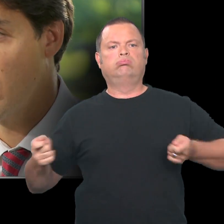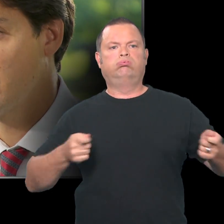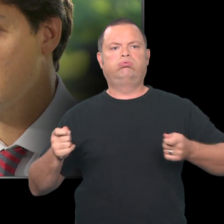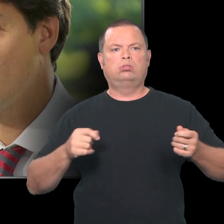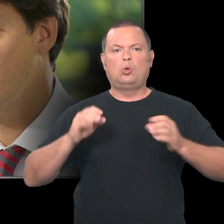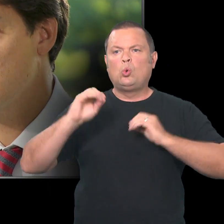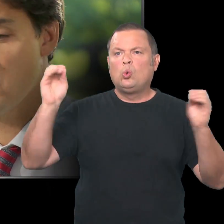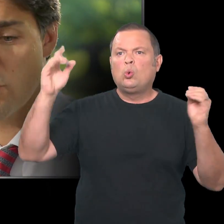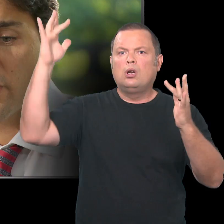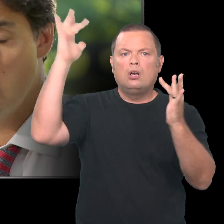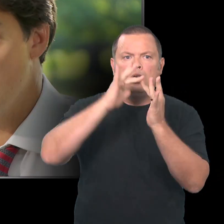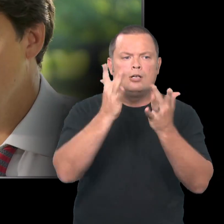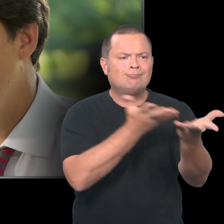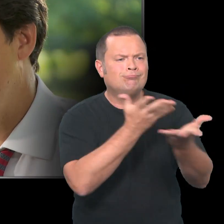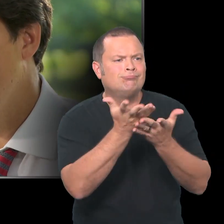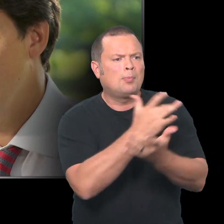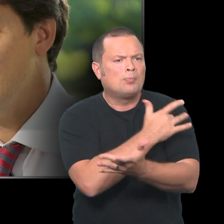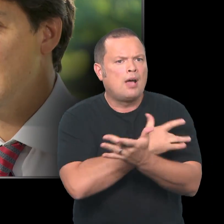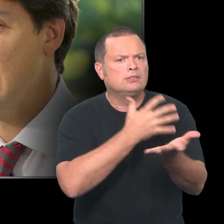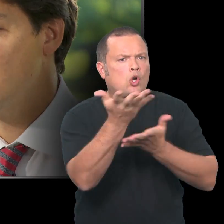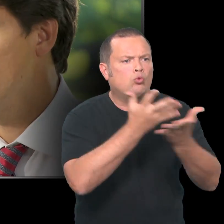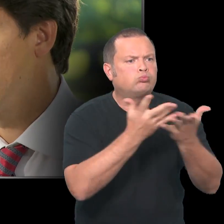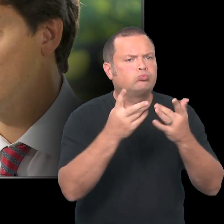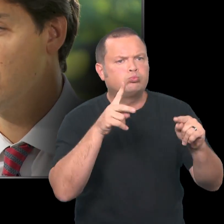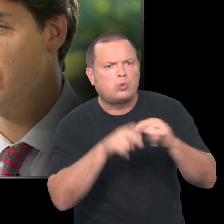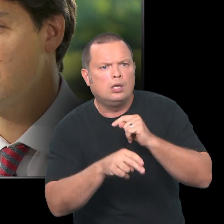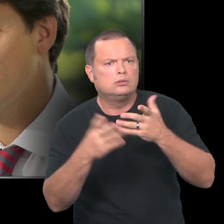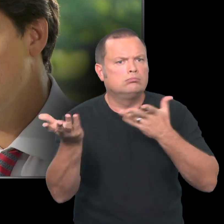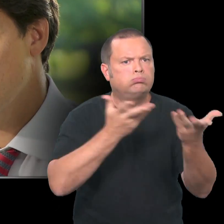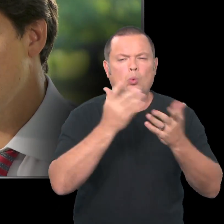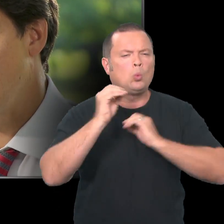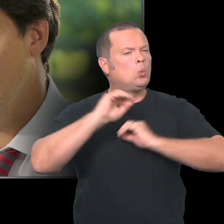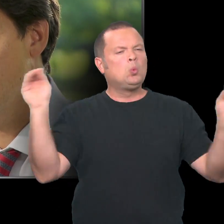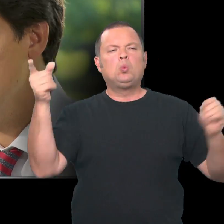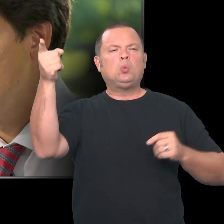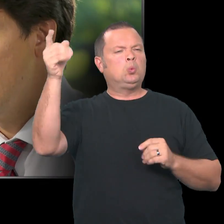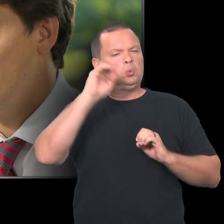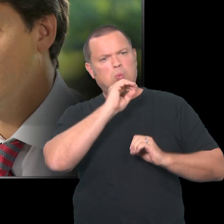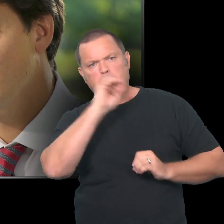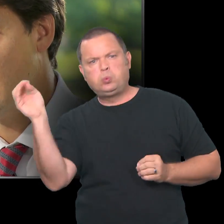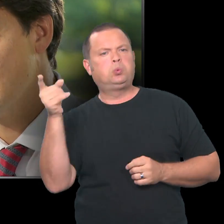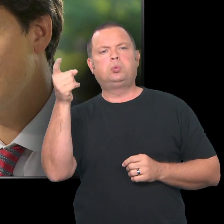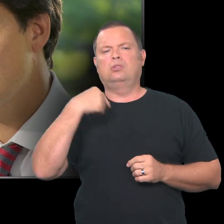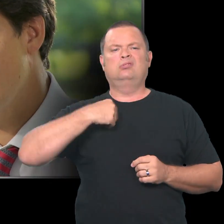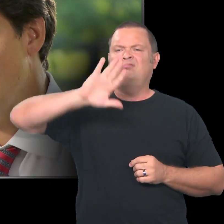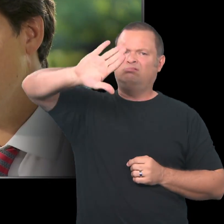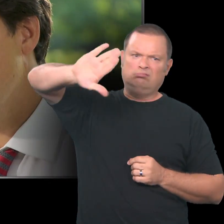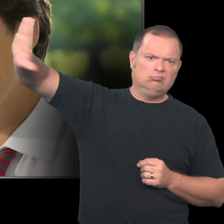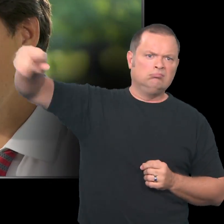that Mr. Harper has specialized in, where he won't talk to the provinces, where he will not engage in partnerships